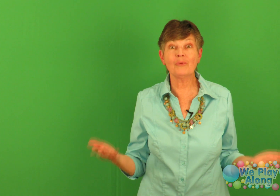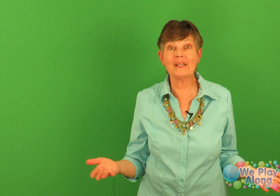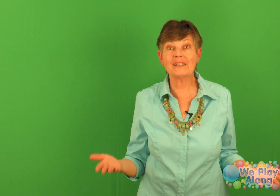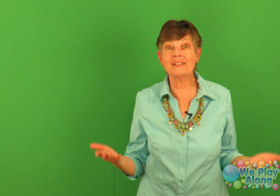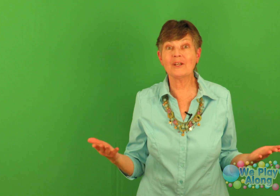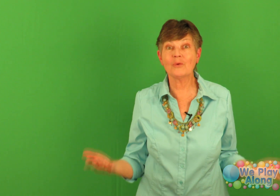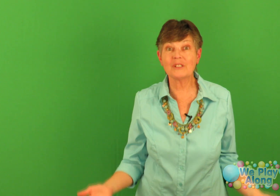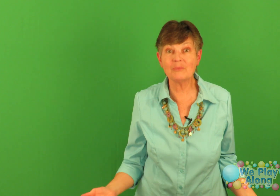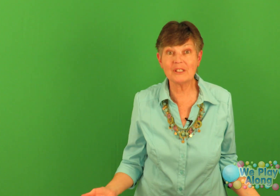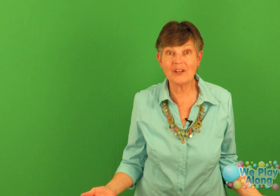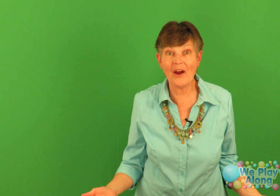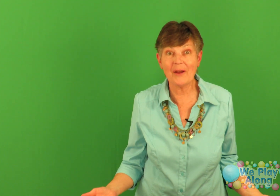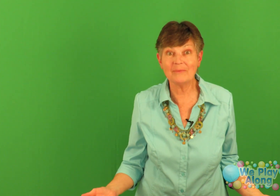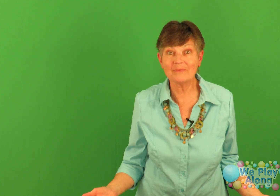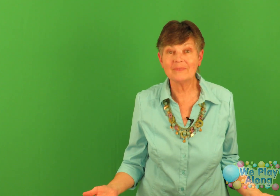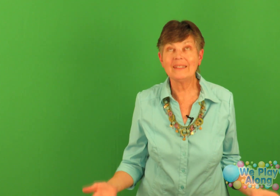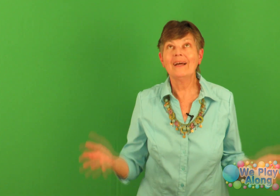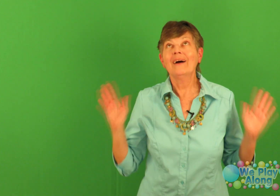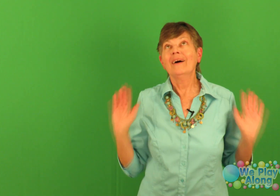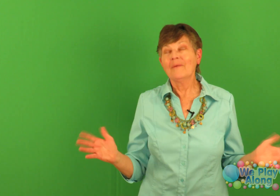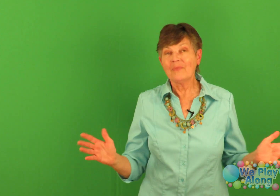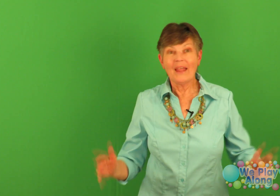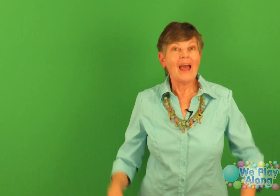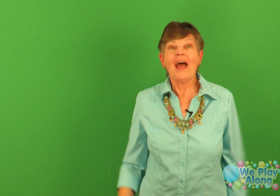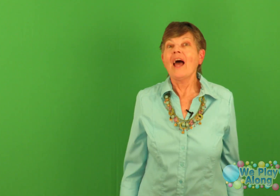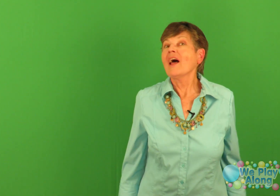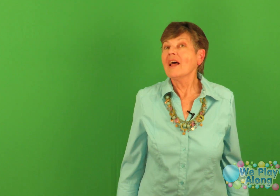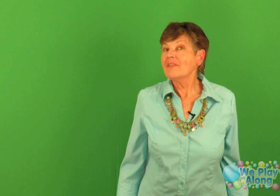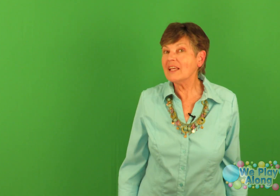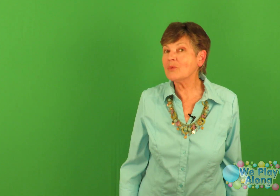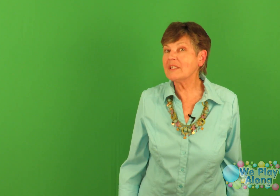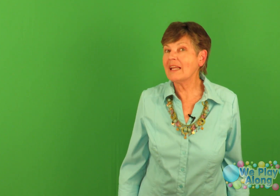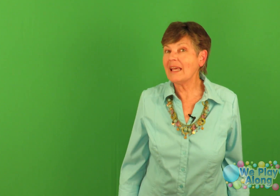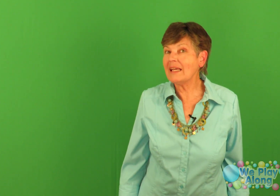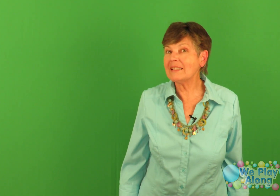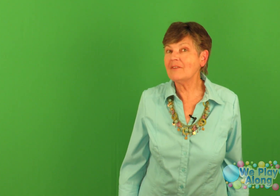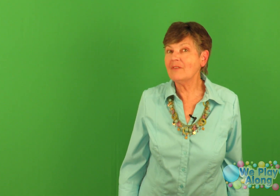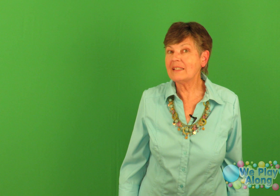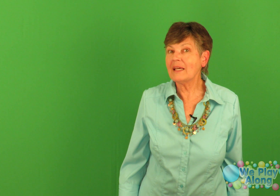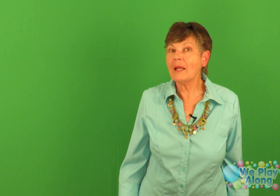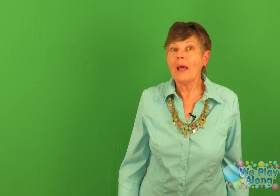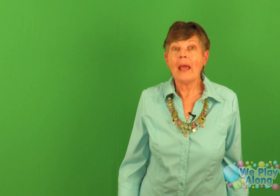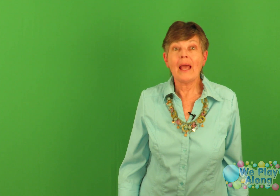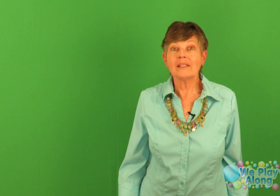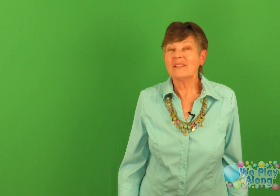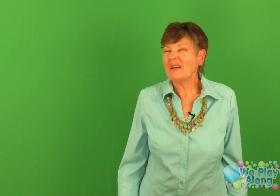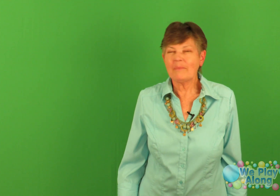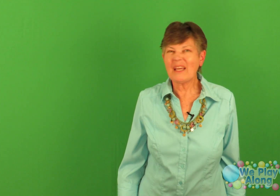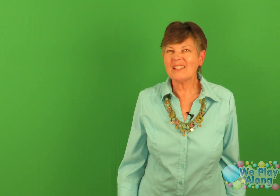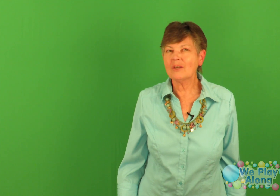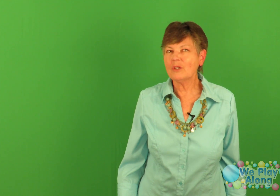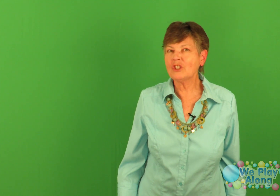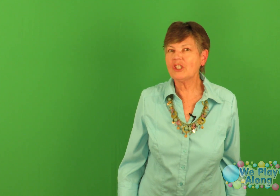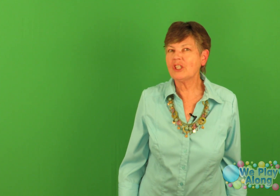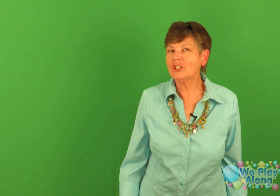presents at Christmas time this was an easy visit and because it was just a